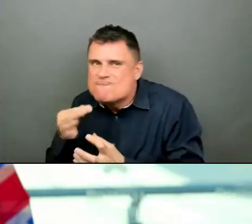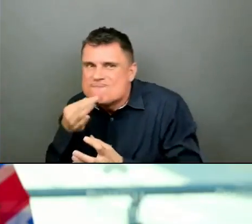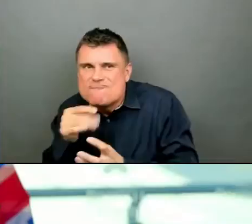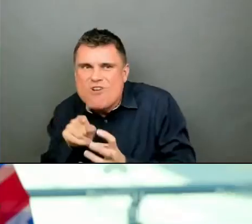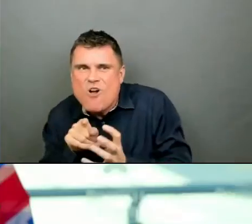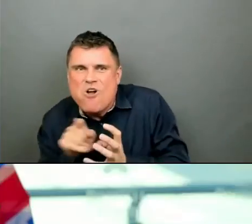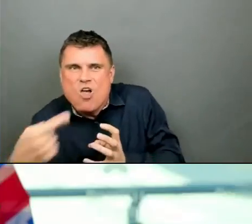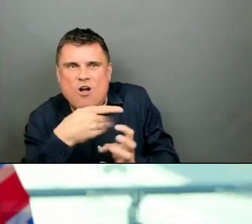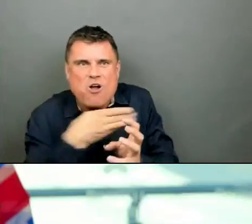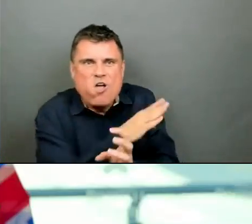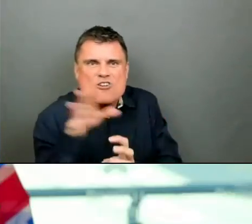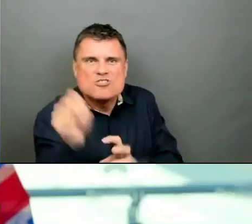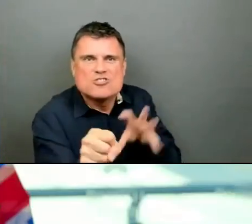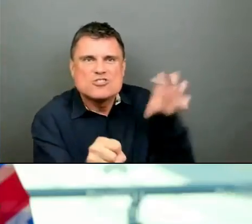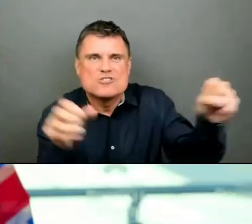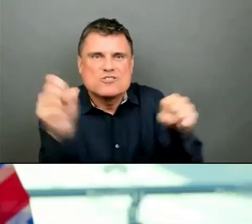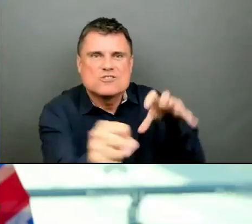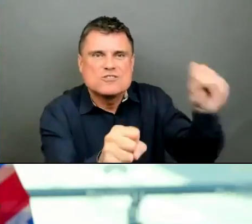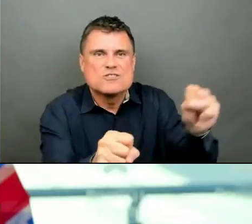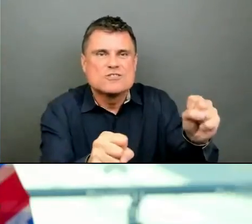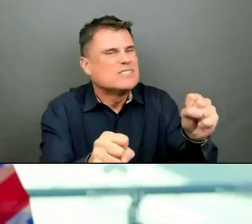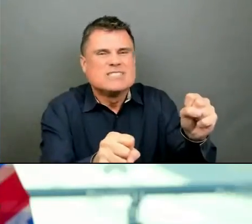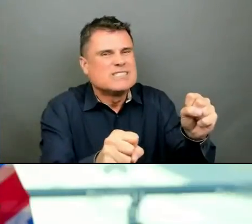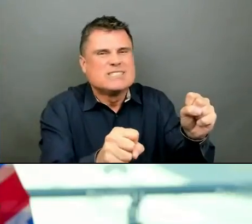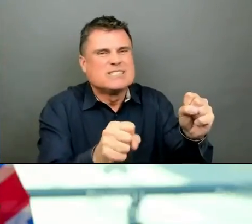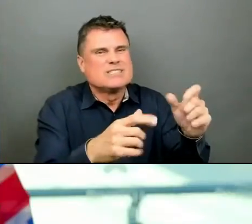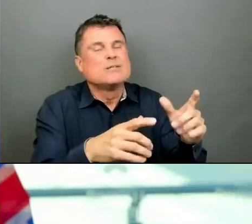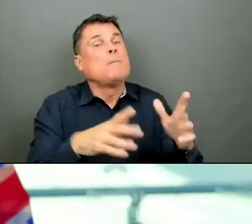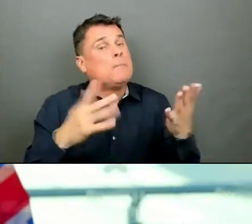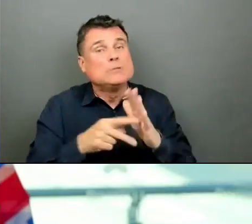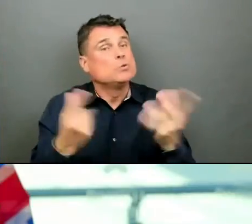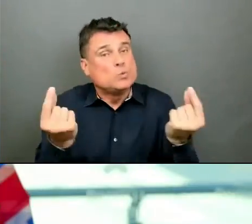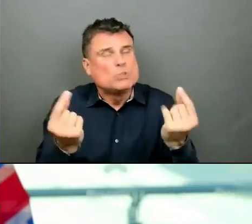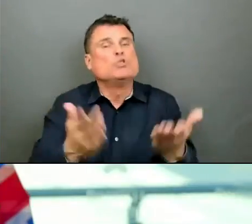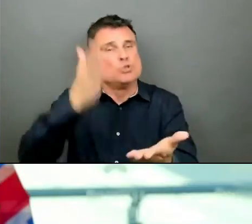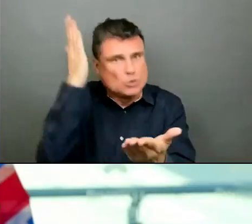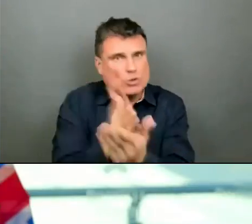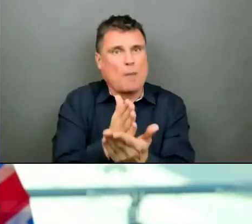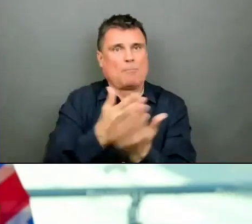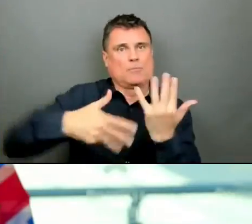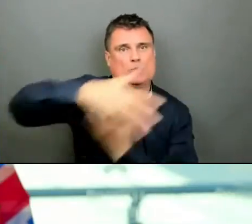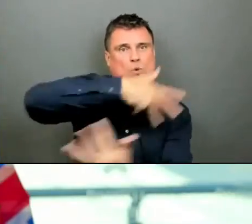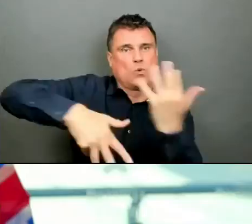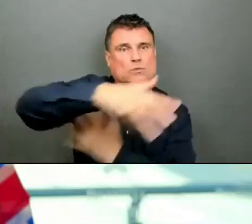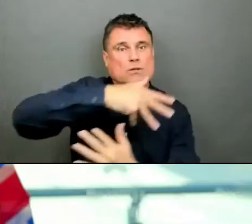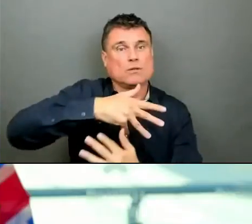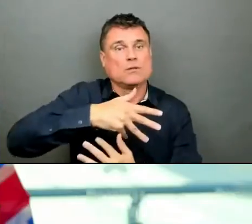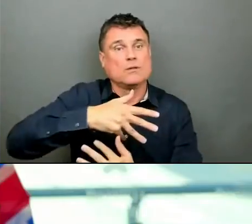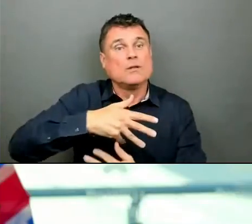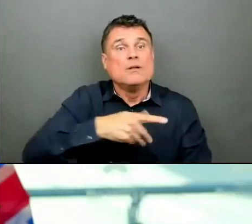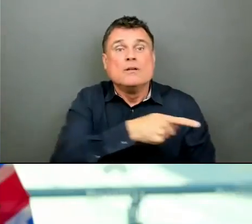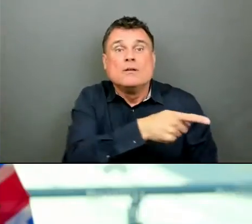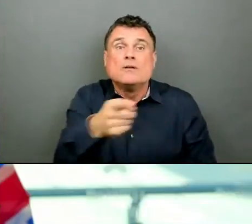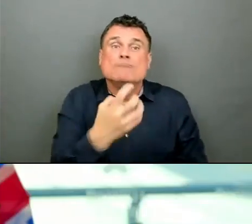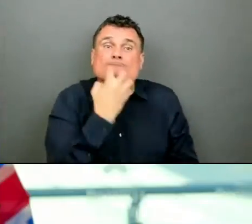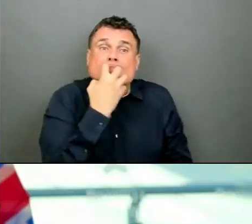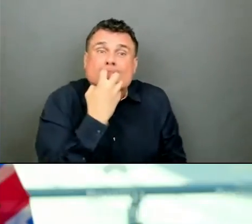connections that put our loved ones and people we don't know at risk. Show our health care workers